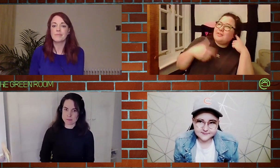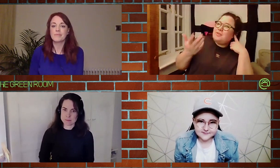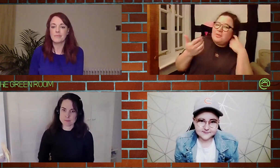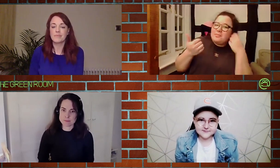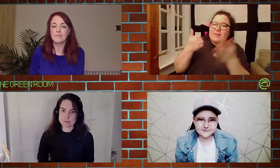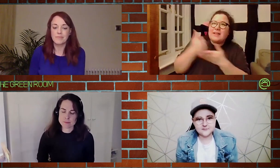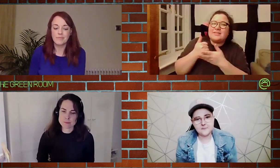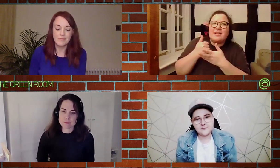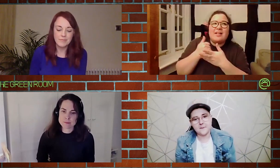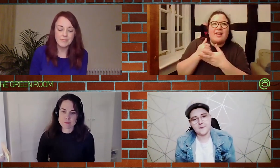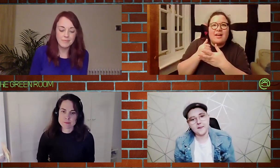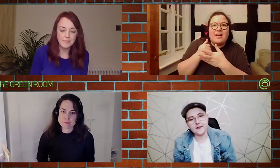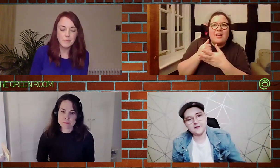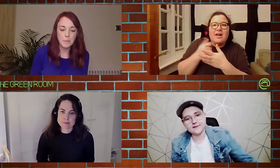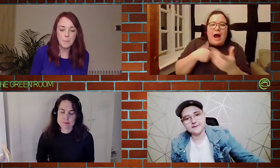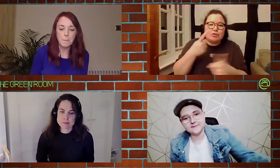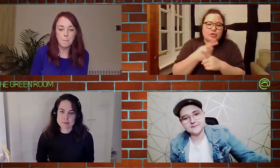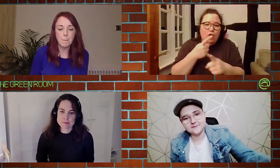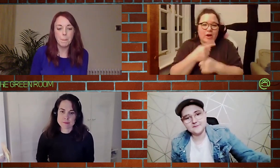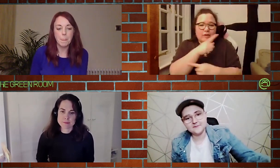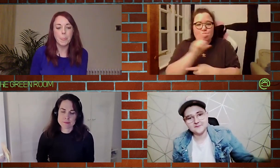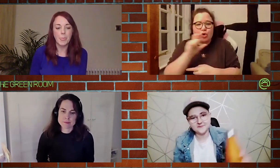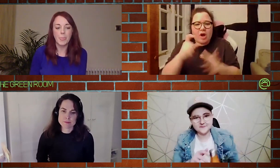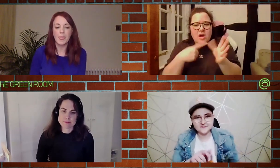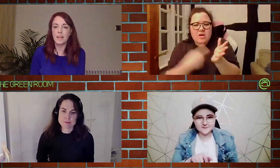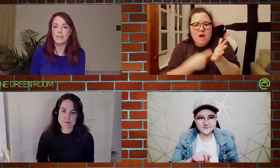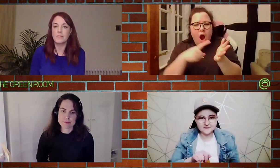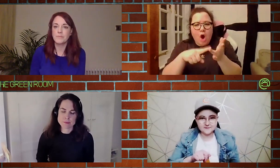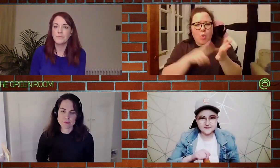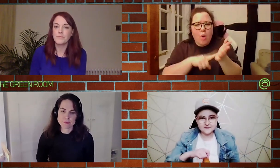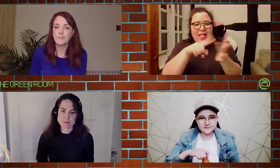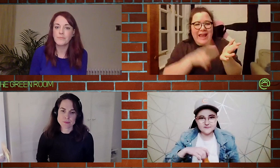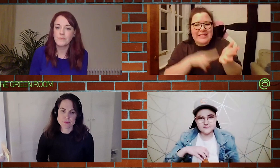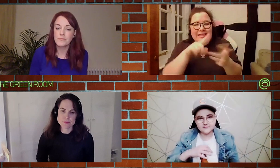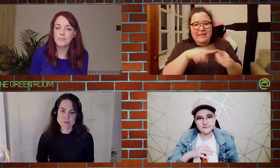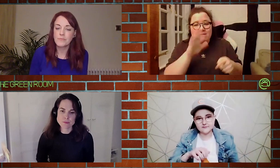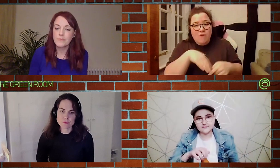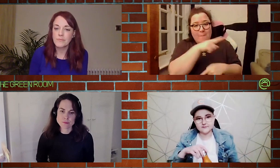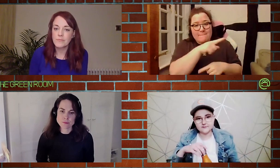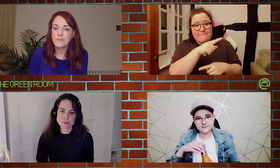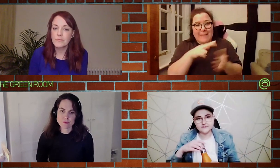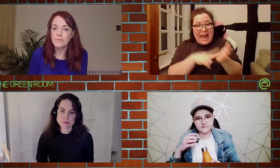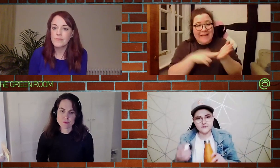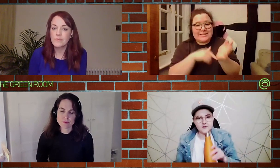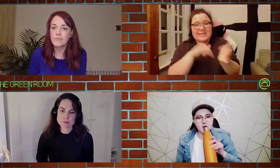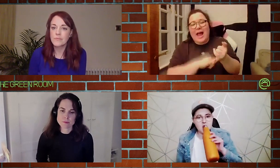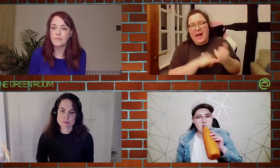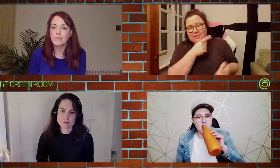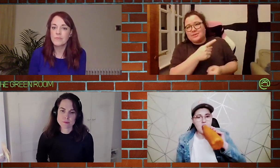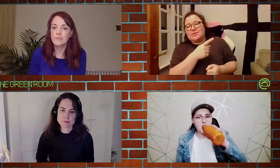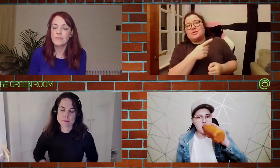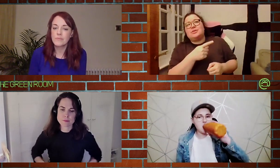Yes, so basically. I was walking to talking to Caroline